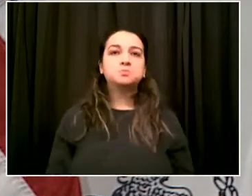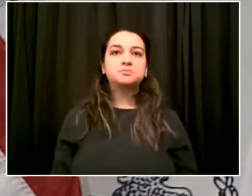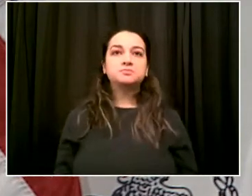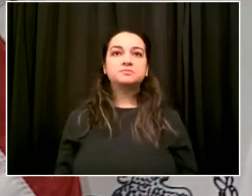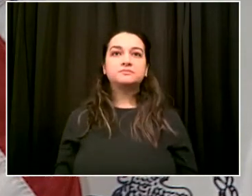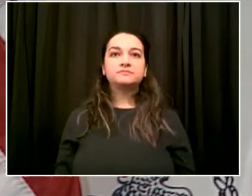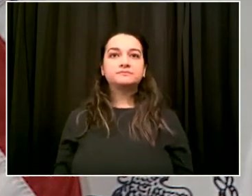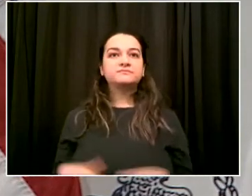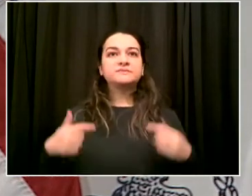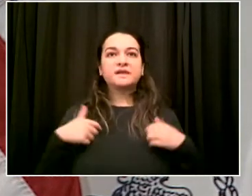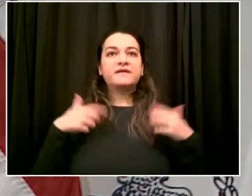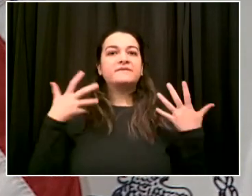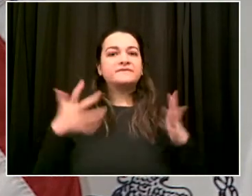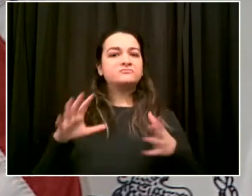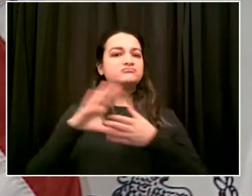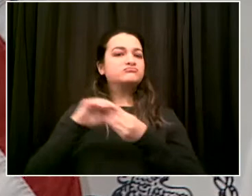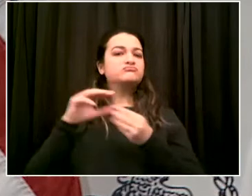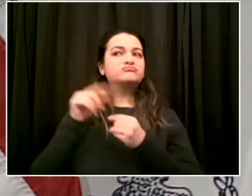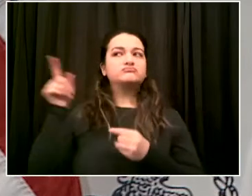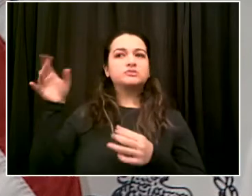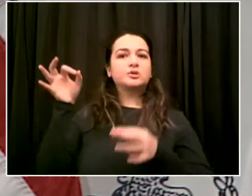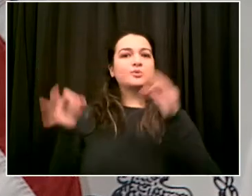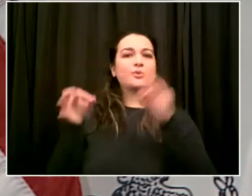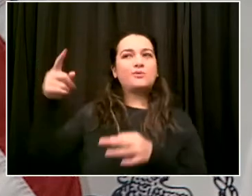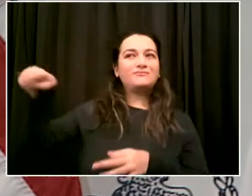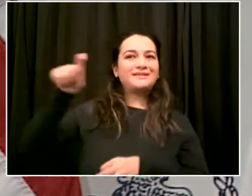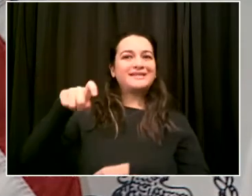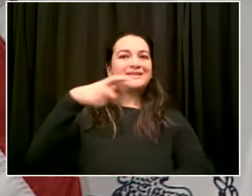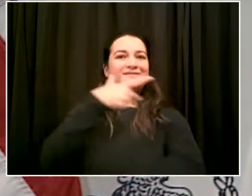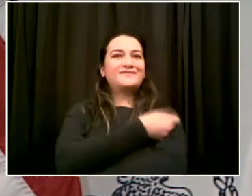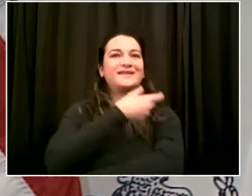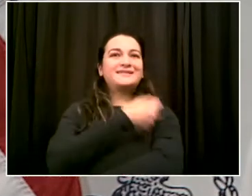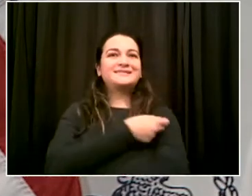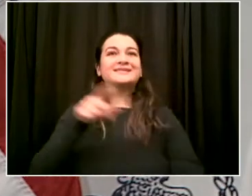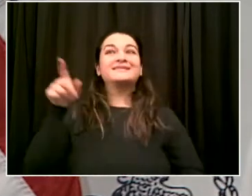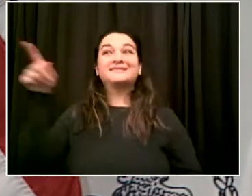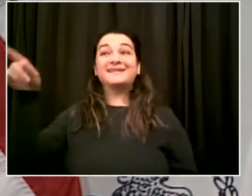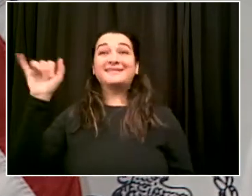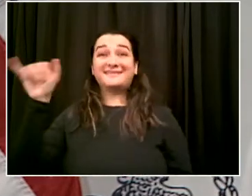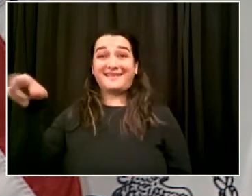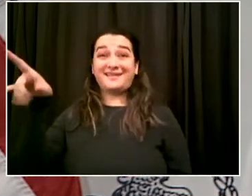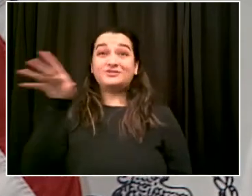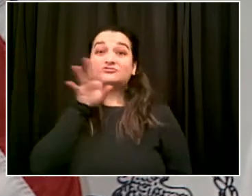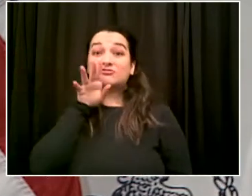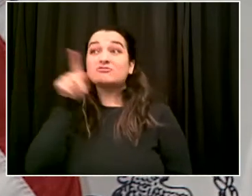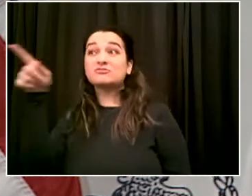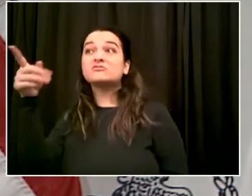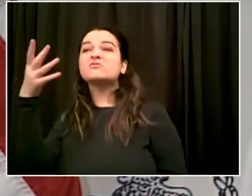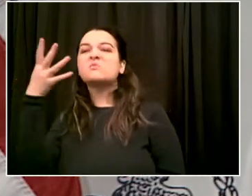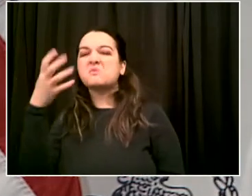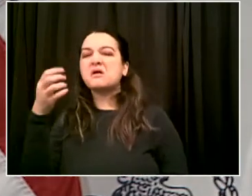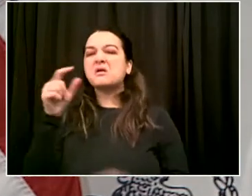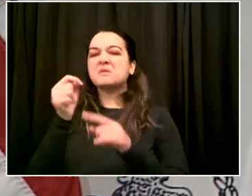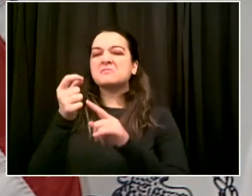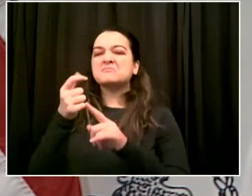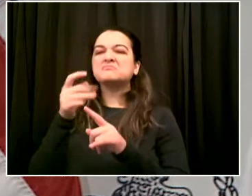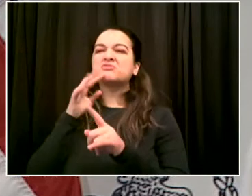NOW I MENENONTIED COURT SYSTEM IN PARTICULAR AND NOW I WANT TO LINK IT TO ANOTHER R PIMORTANT ISSUE. WE HAVE SSO MUCH TO DO IN THE